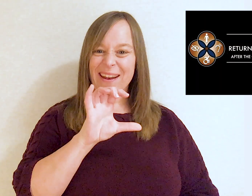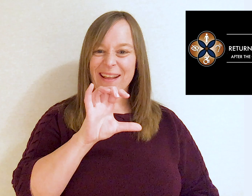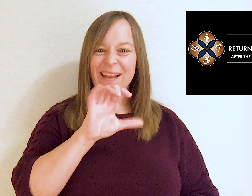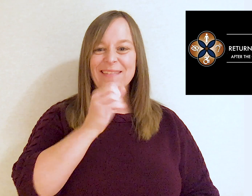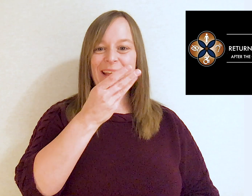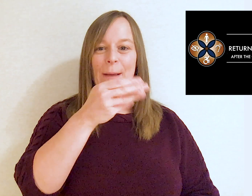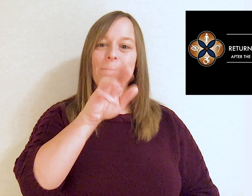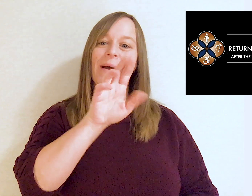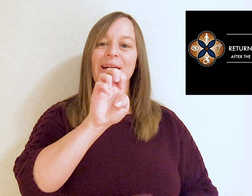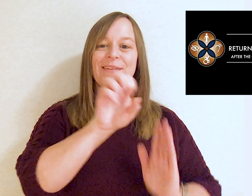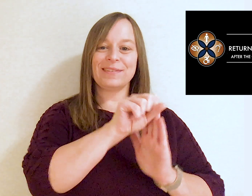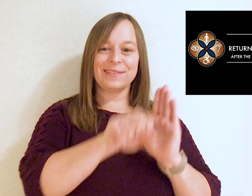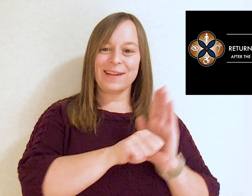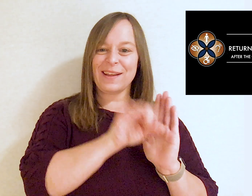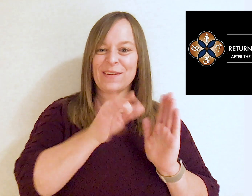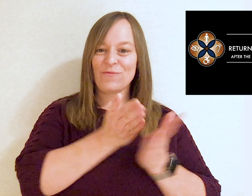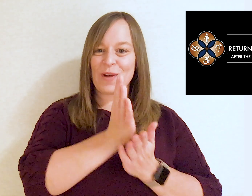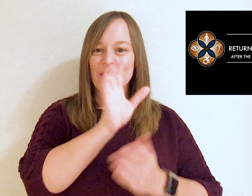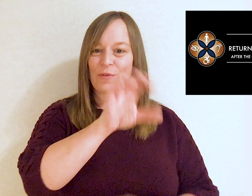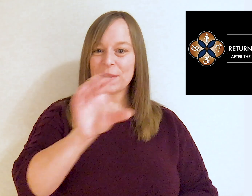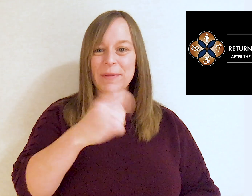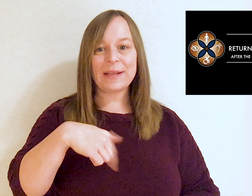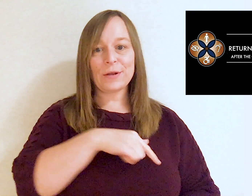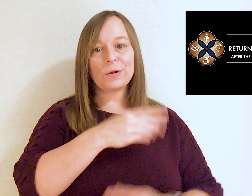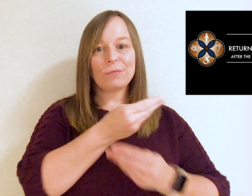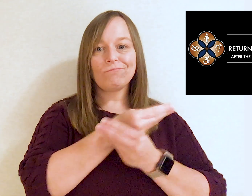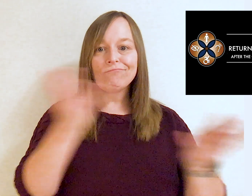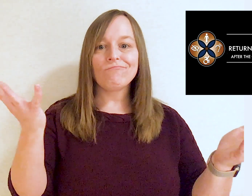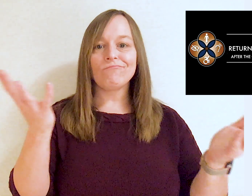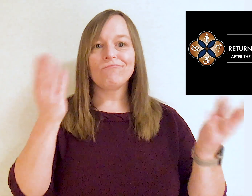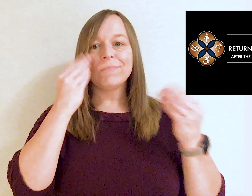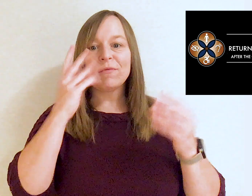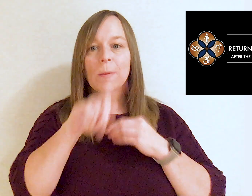Empire State of Rights: Closed Captioned. We are here to bring you information on the